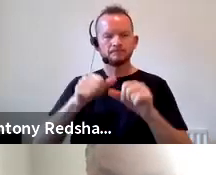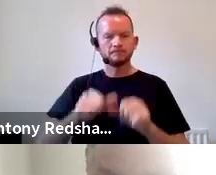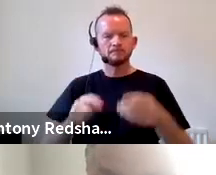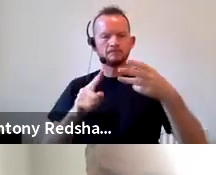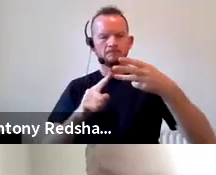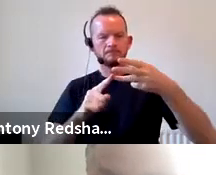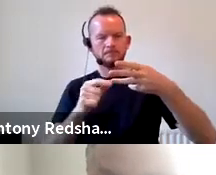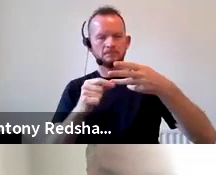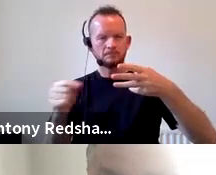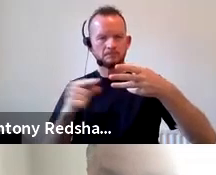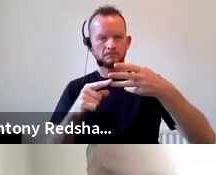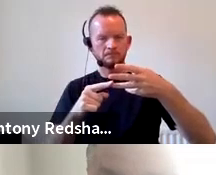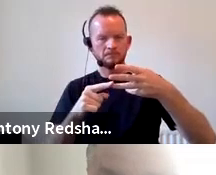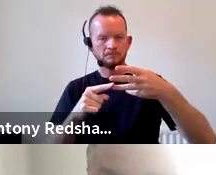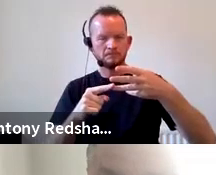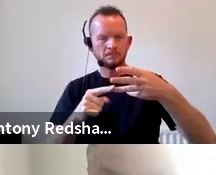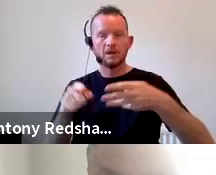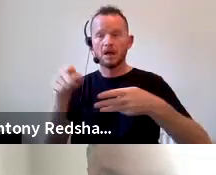if it.